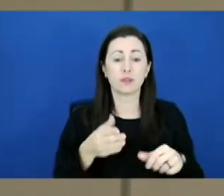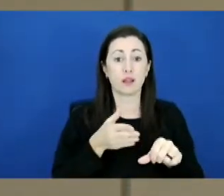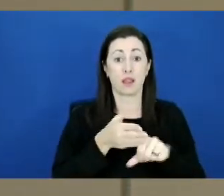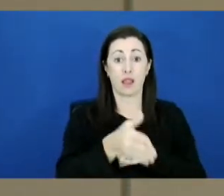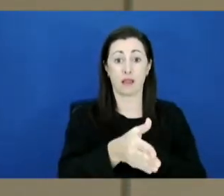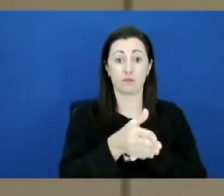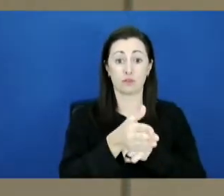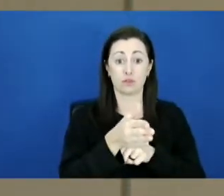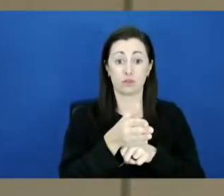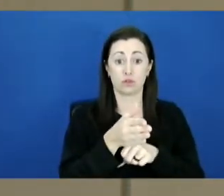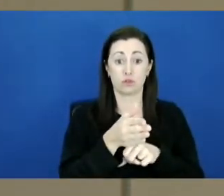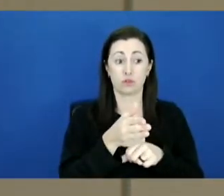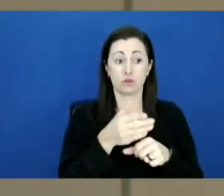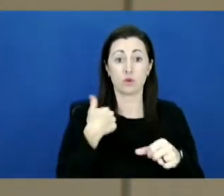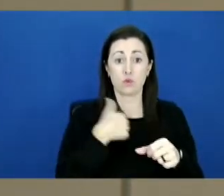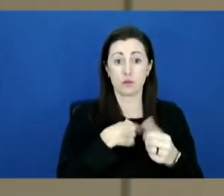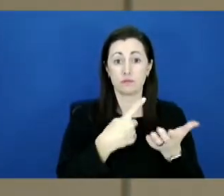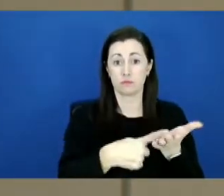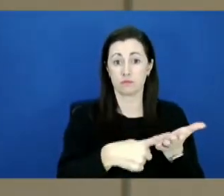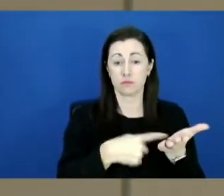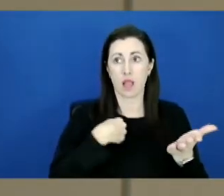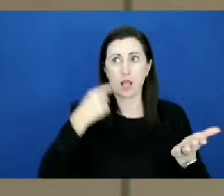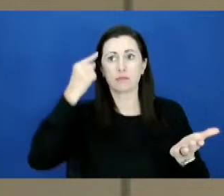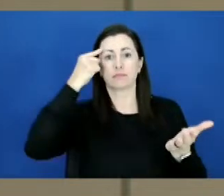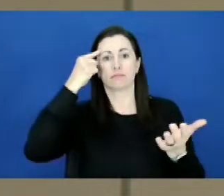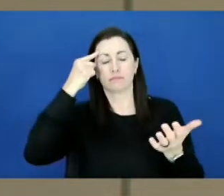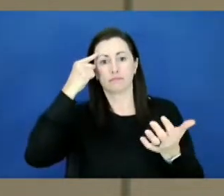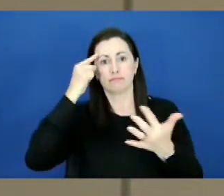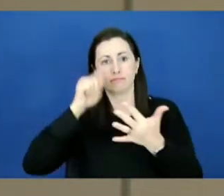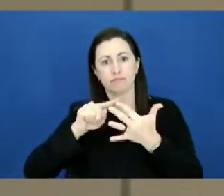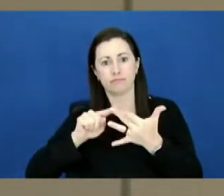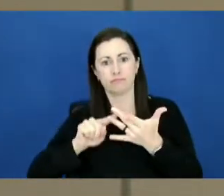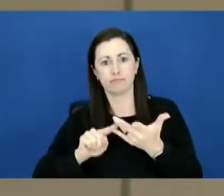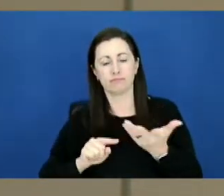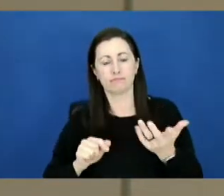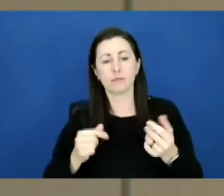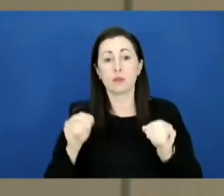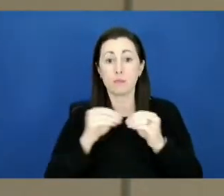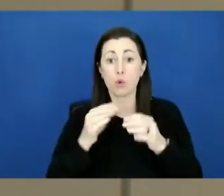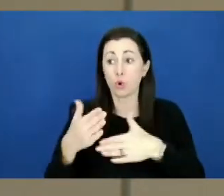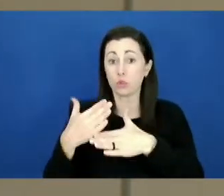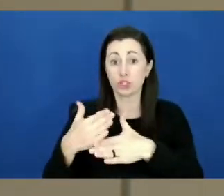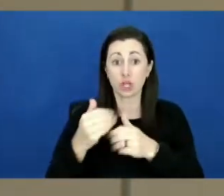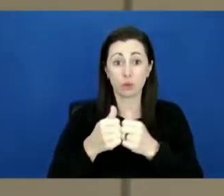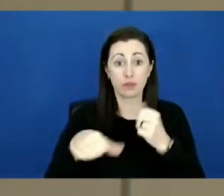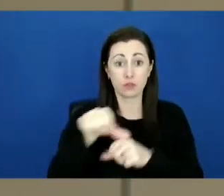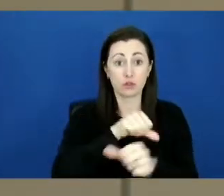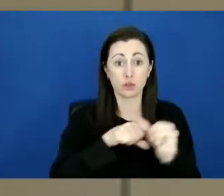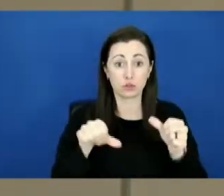AND I -- YOU KNOW, THESE WERE ALL COMING INTO MY HEAD AFTER --